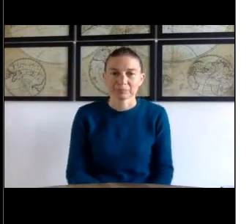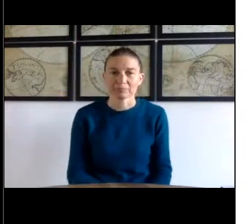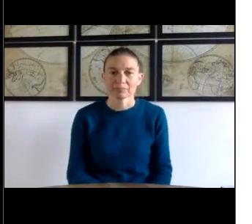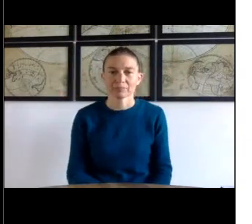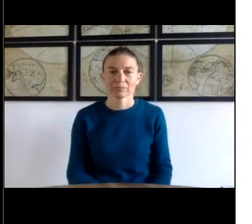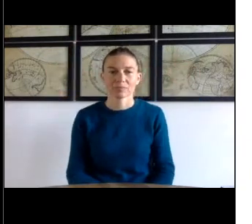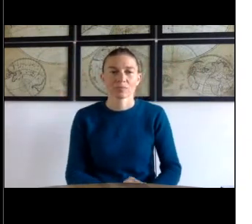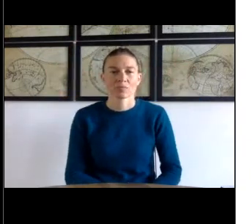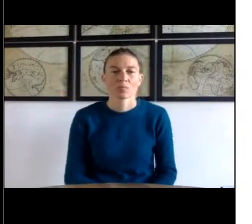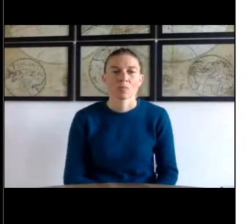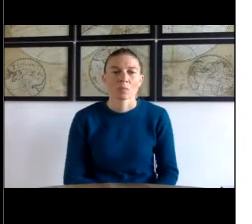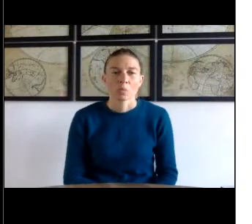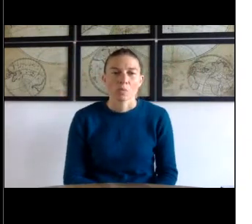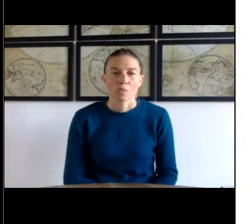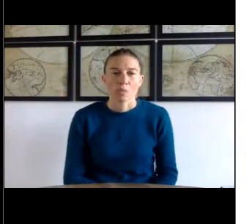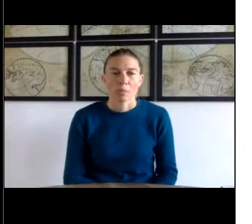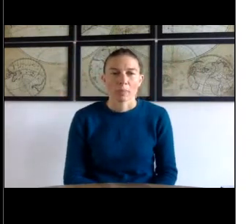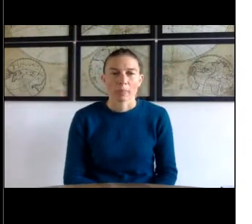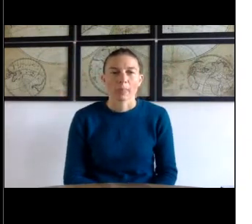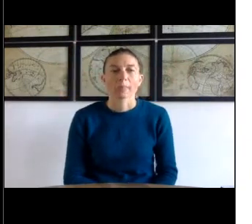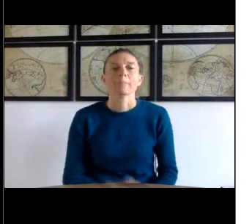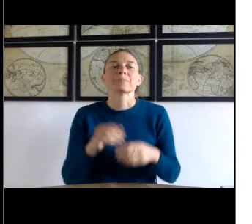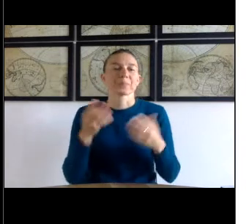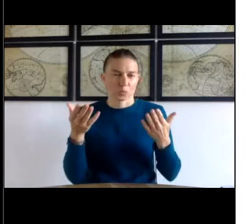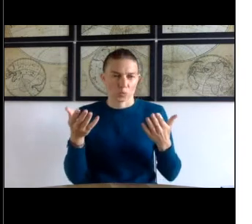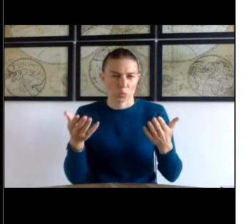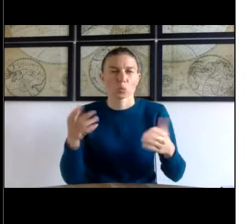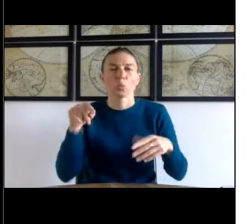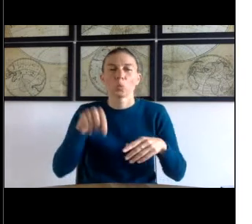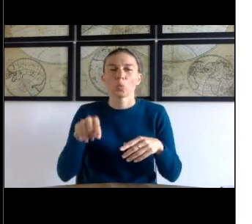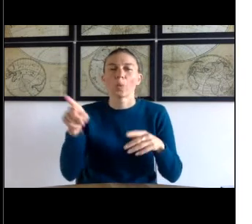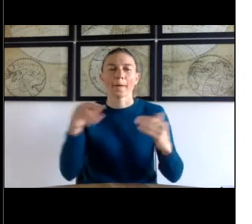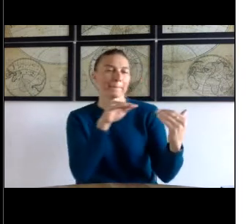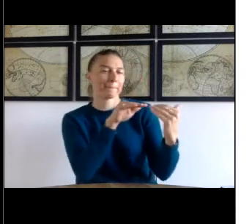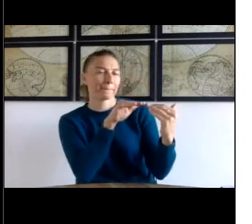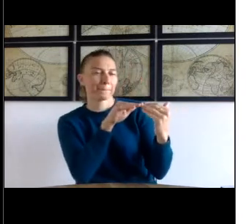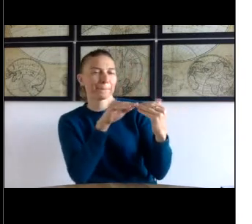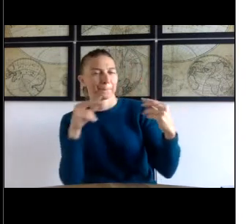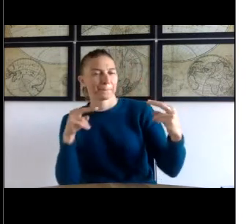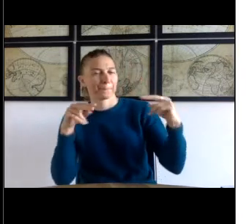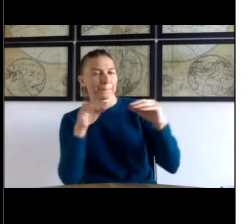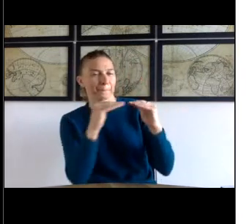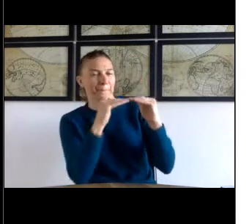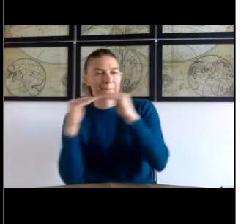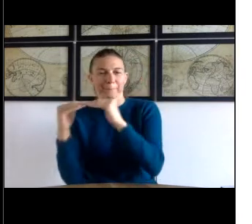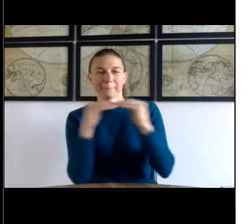We have many dissemination events including international conferences